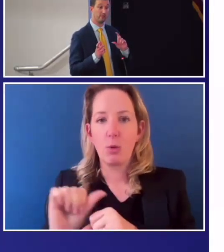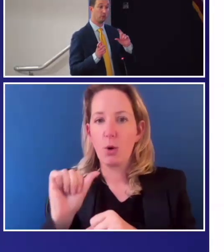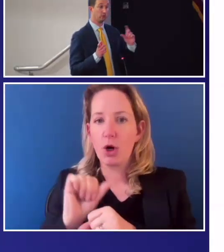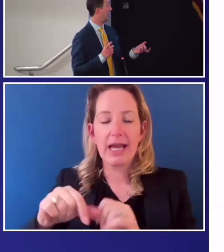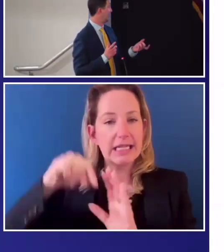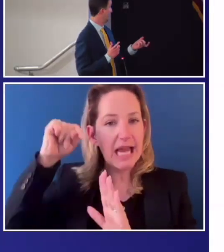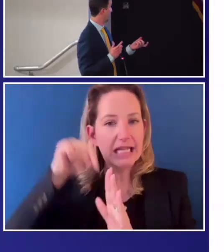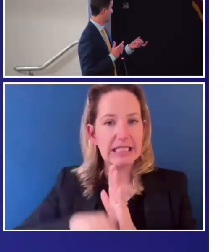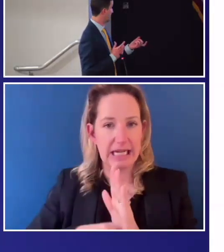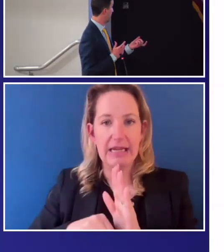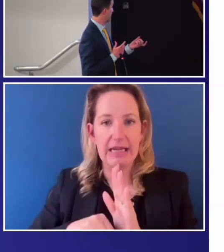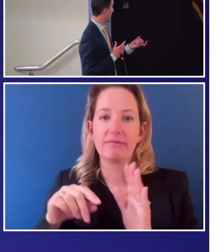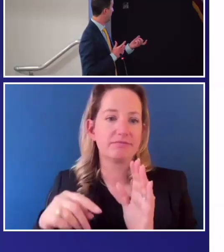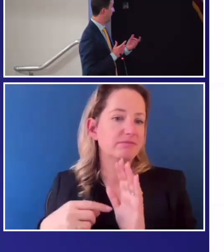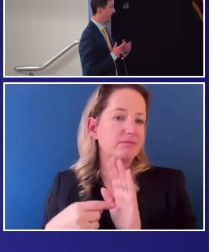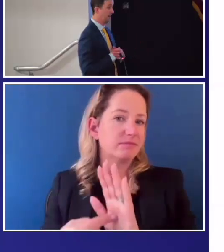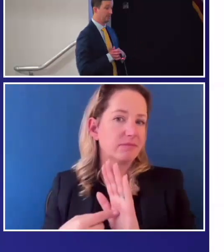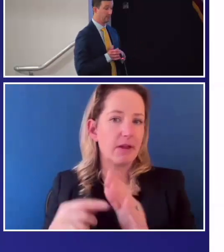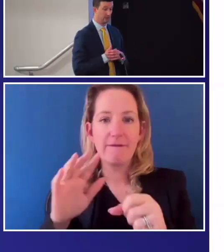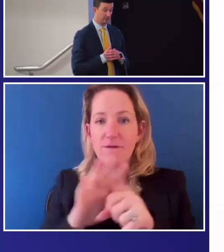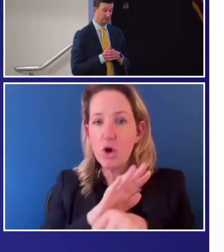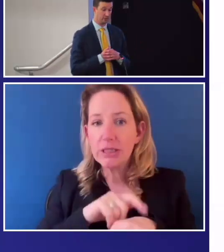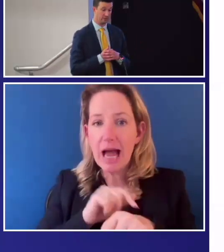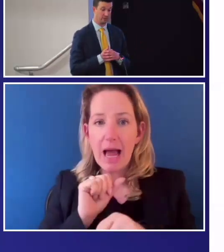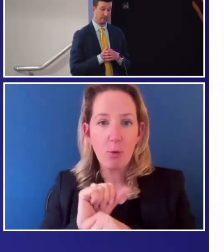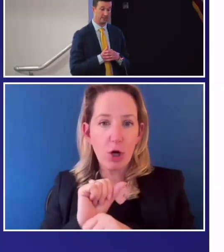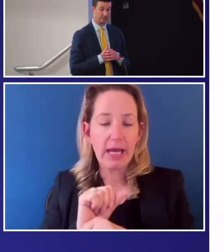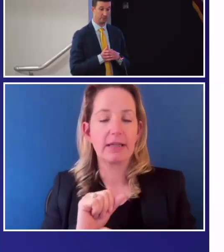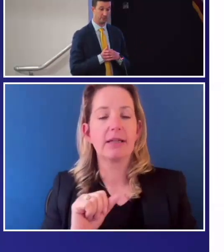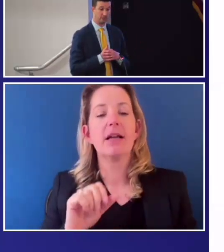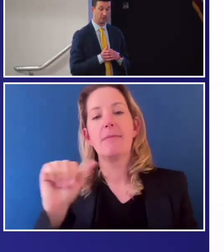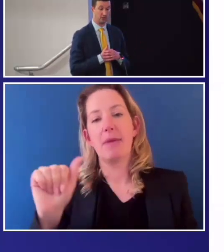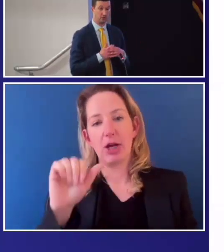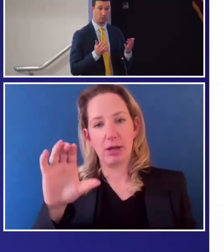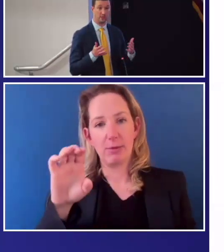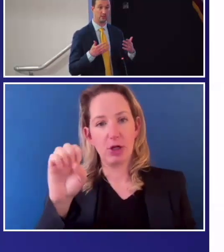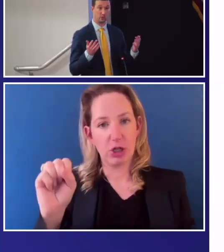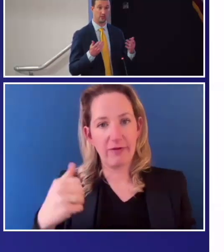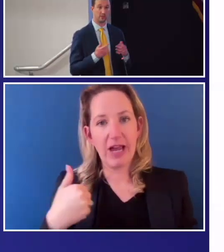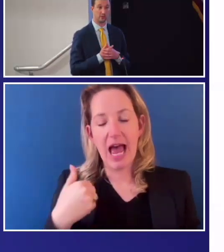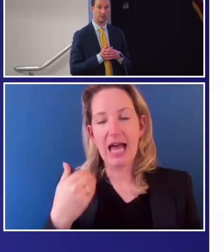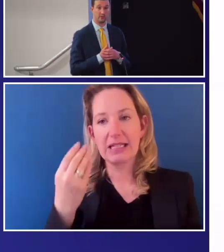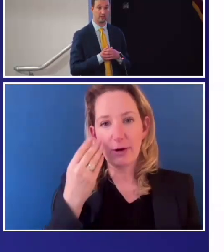full-time, for example. The American Community Survey has information on weeks worked throughout the